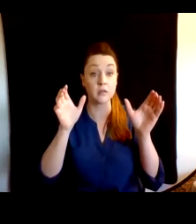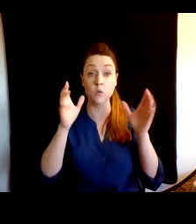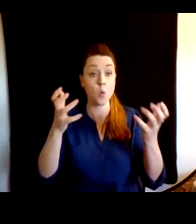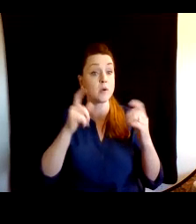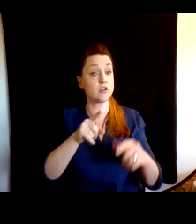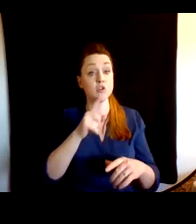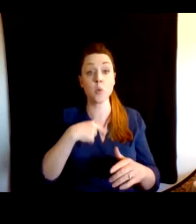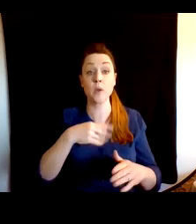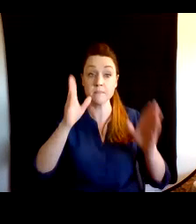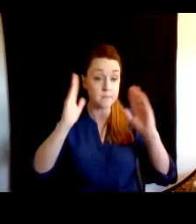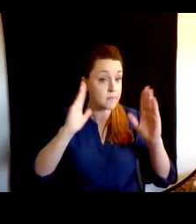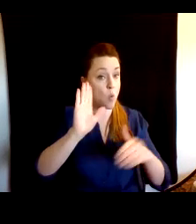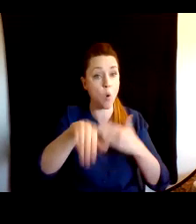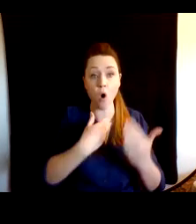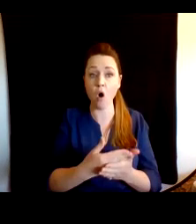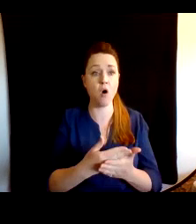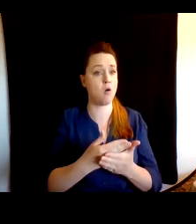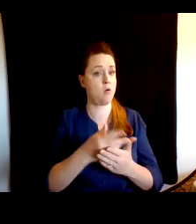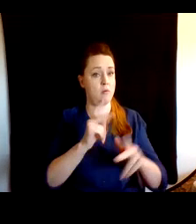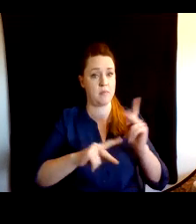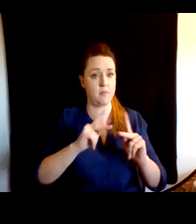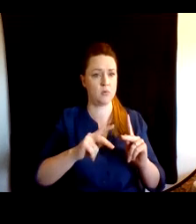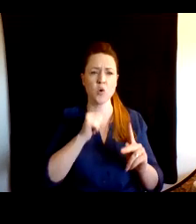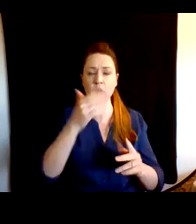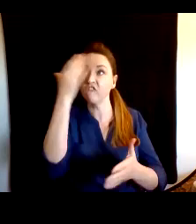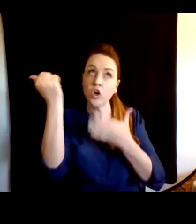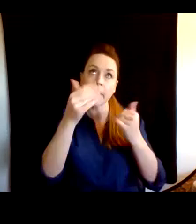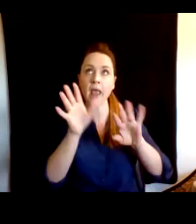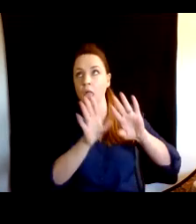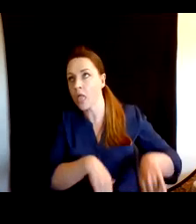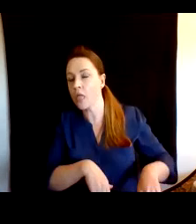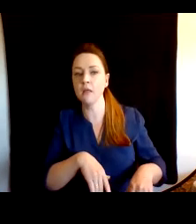to make sure that they are not forgotten. They are a part of our narrative, they're a part of our strategy,